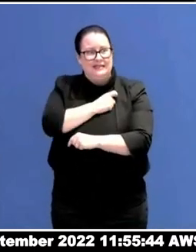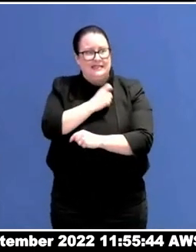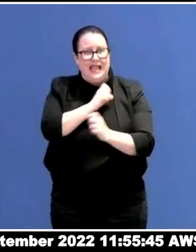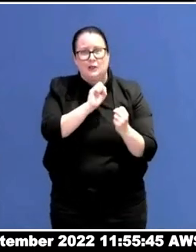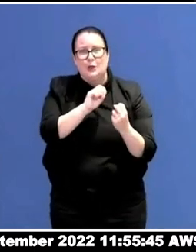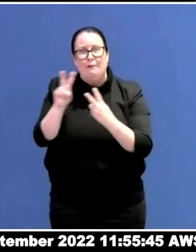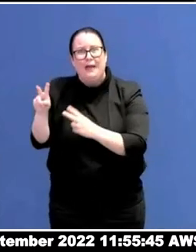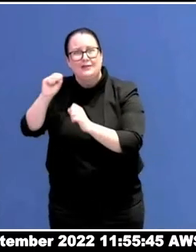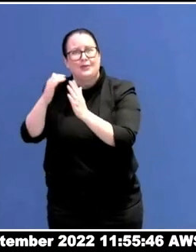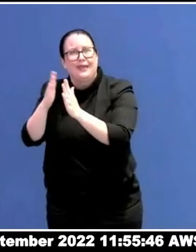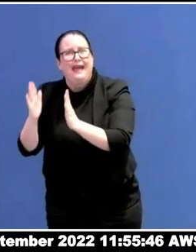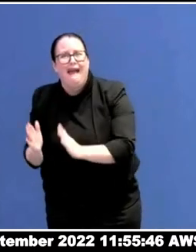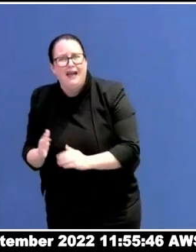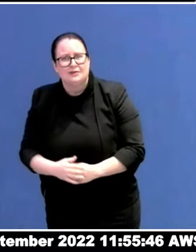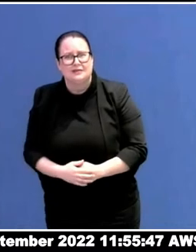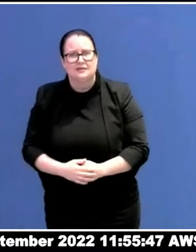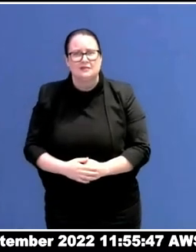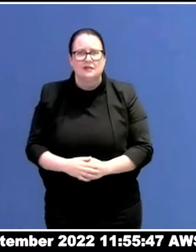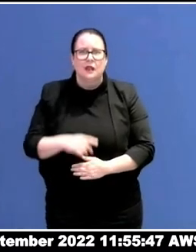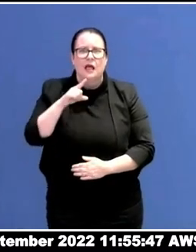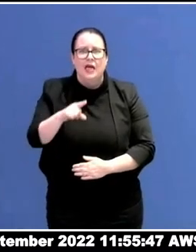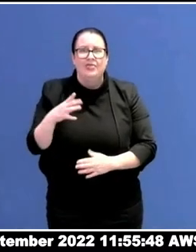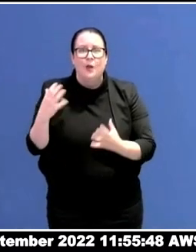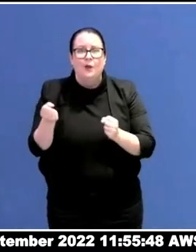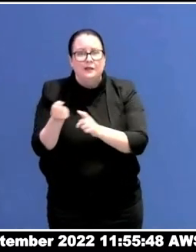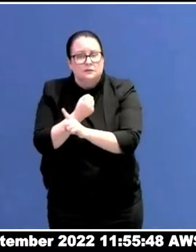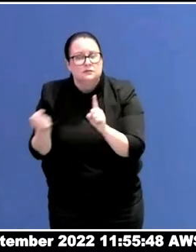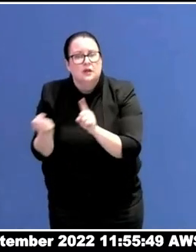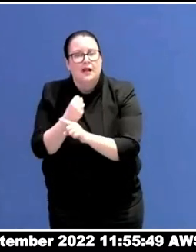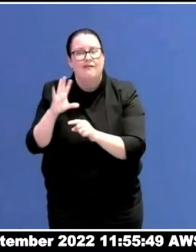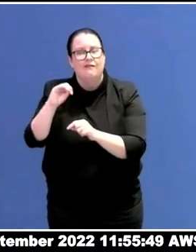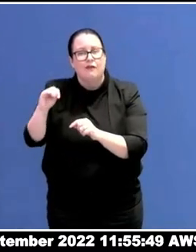Some spoke of the hurt and the harm they were receiving in care homes, group homes where